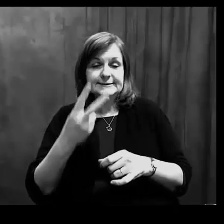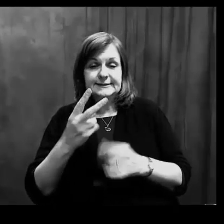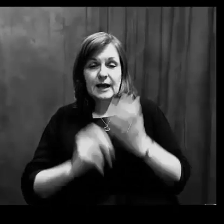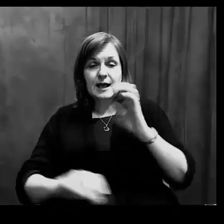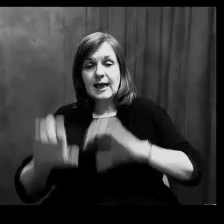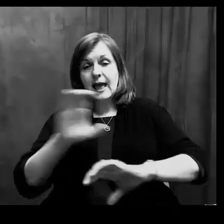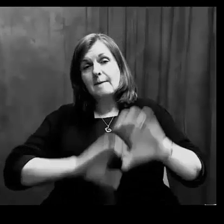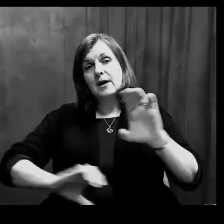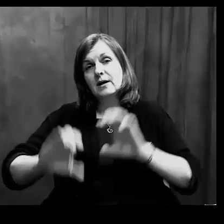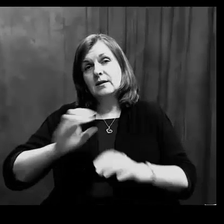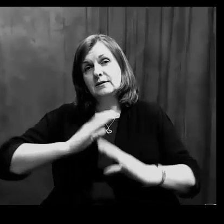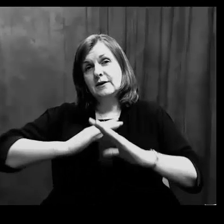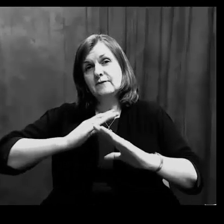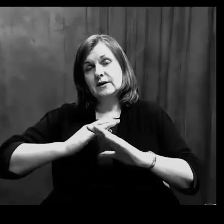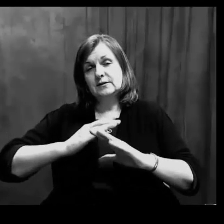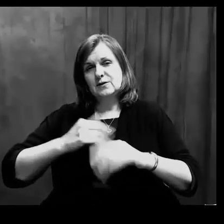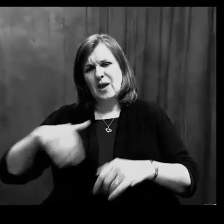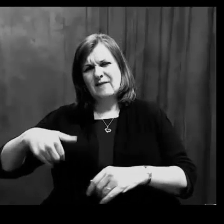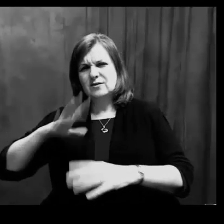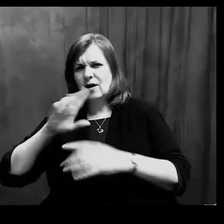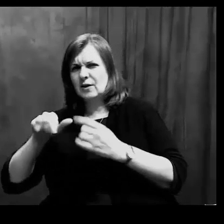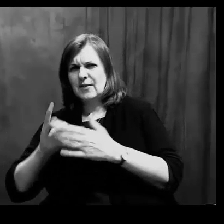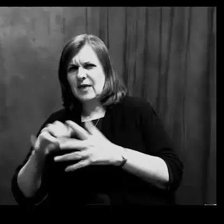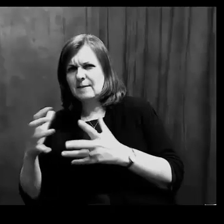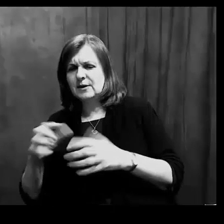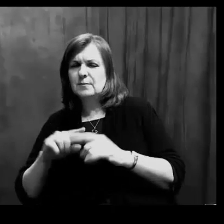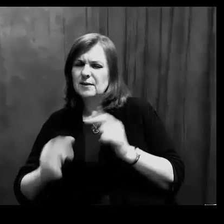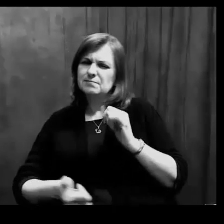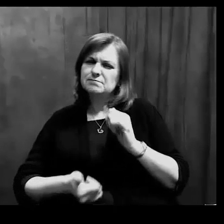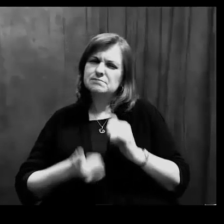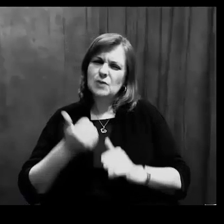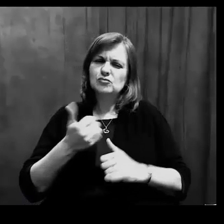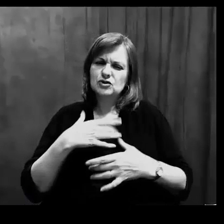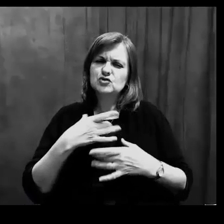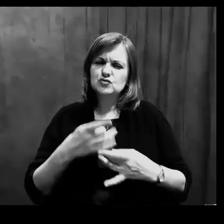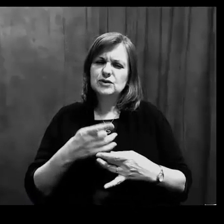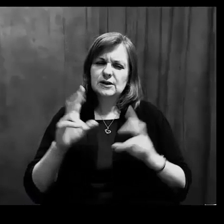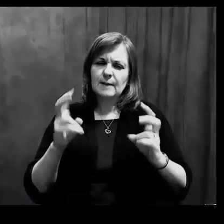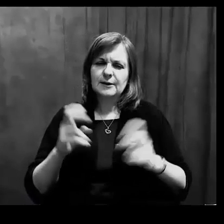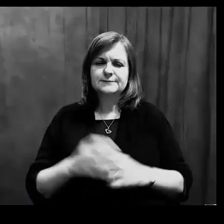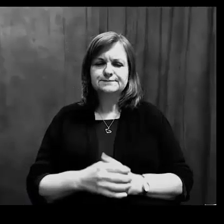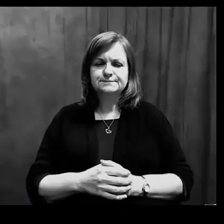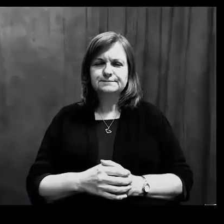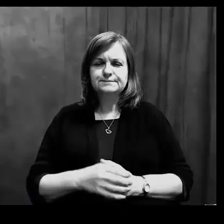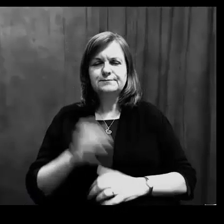defenses this is one we haven't talked about yet but is perhaps the most interesting one